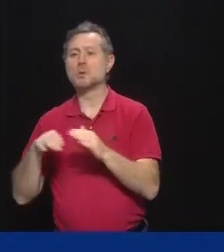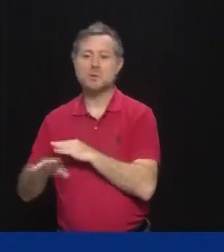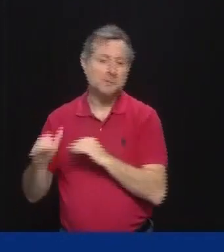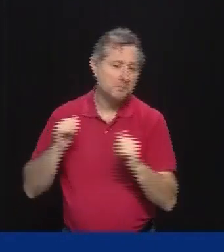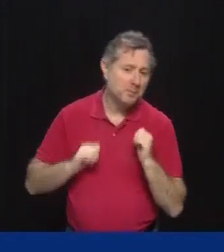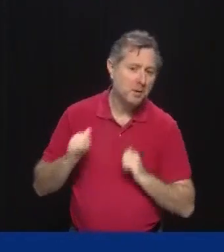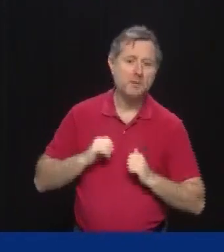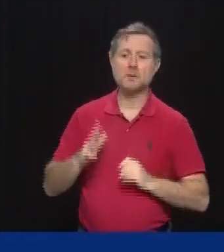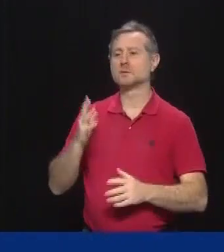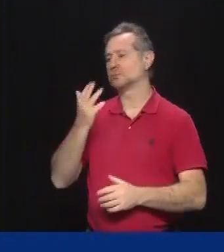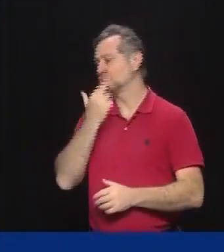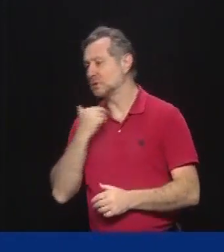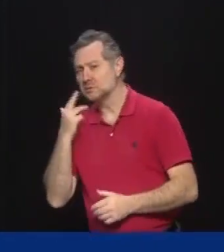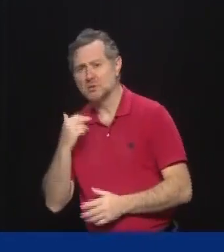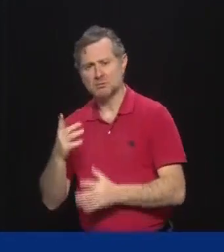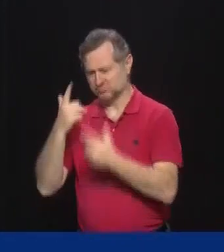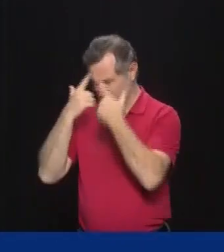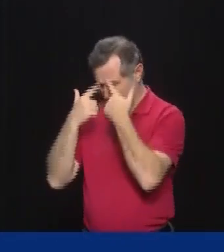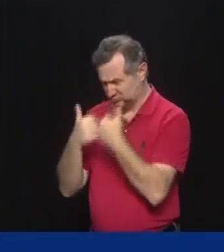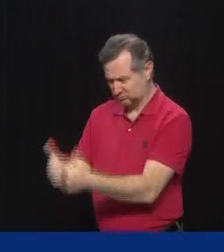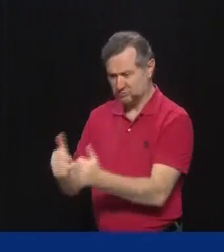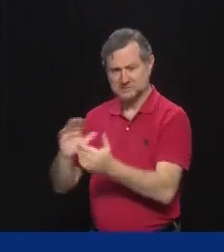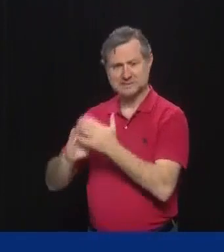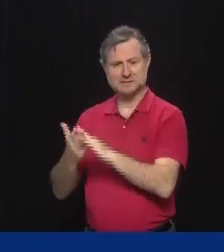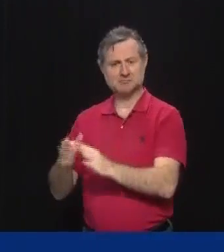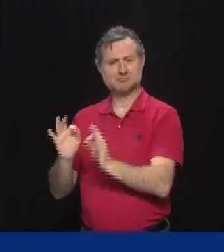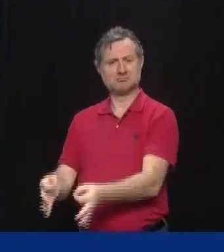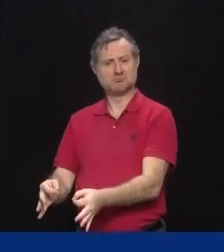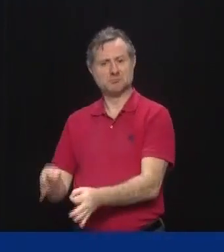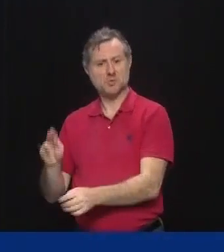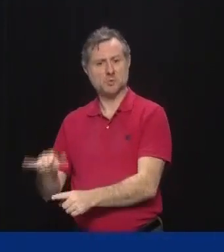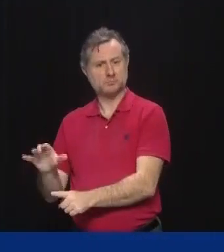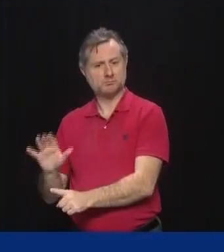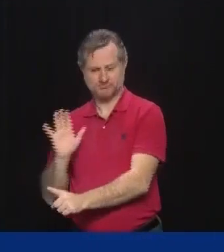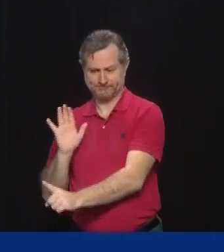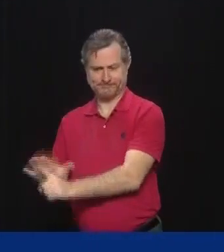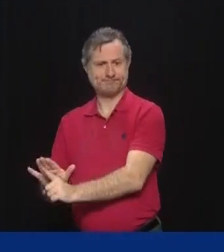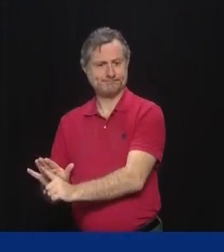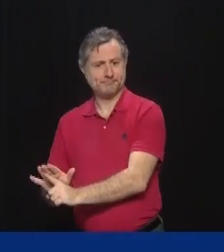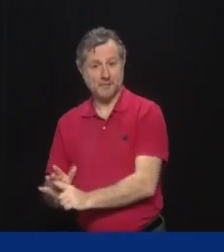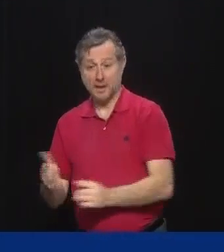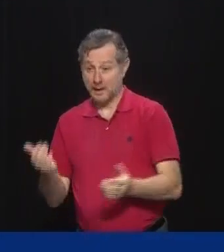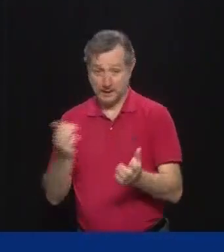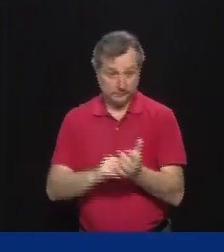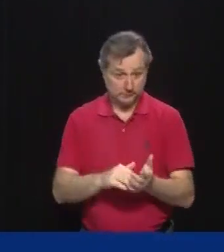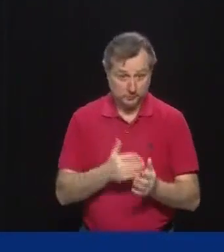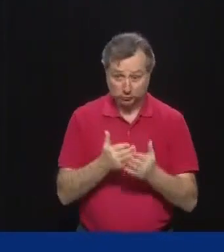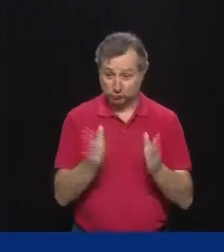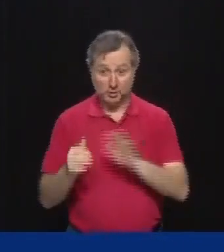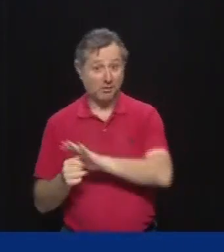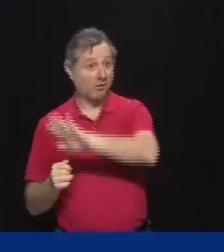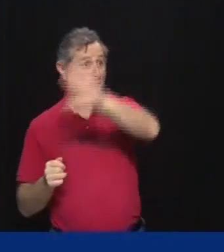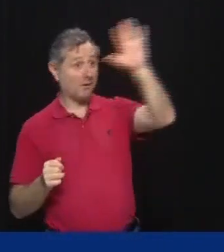LOCALITIES TO DO WHAT THEY WANT. THE CITY OF NEW YORK WANTS A VACCINE MANDATE, THAT'S THE